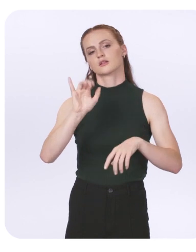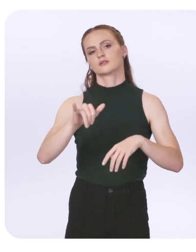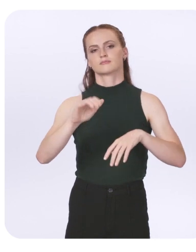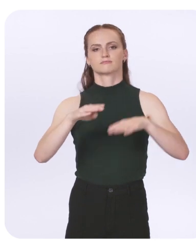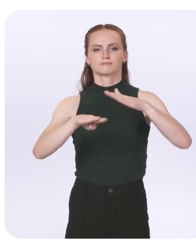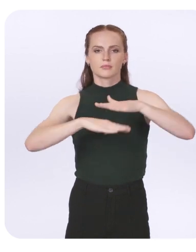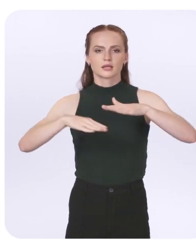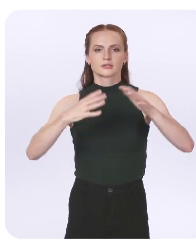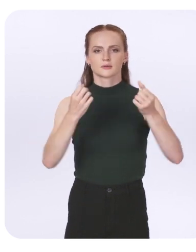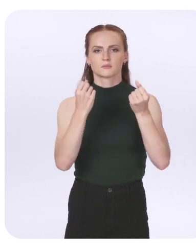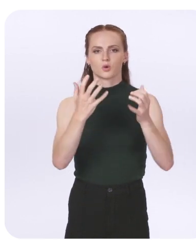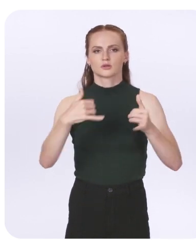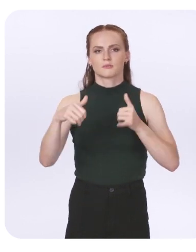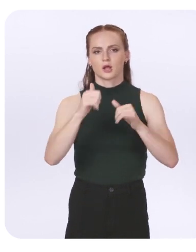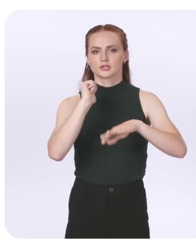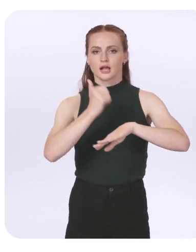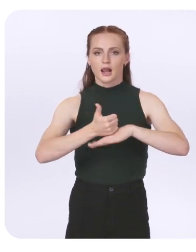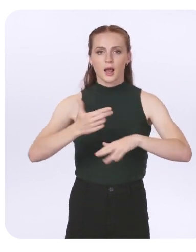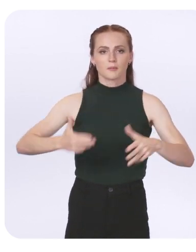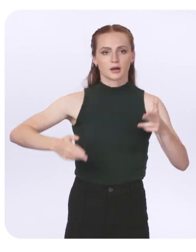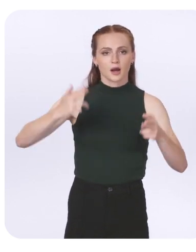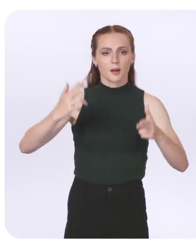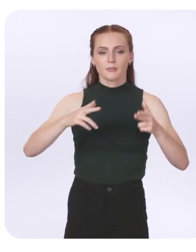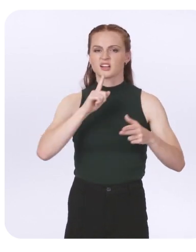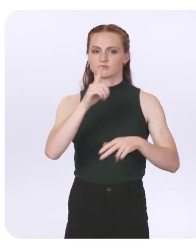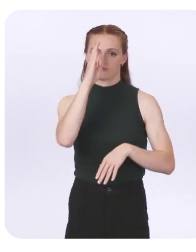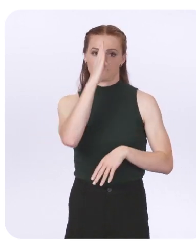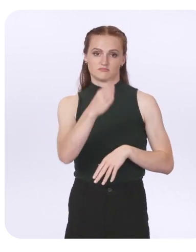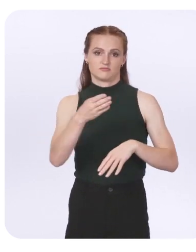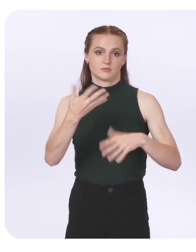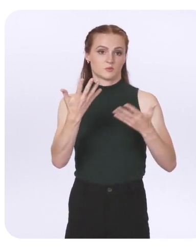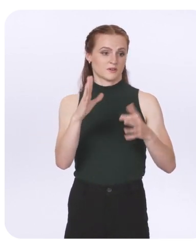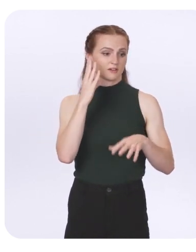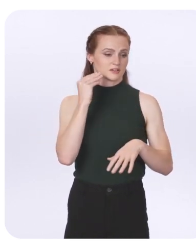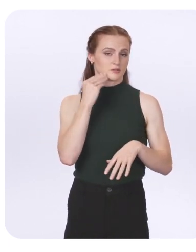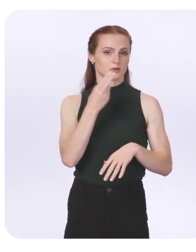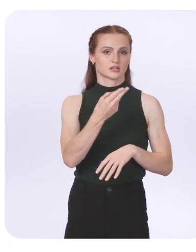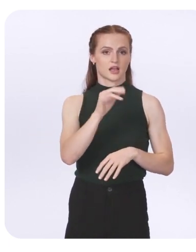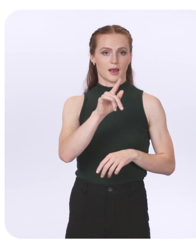which was actually fairly straightforward after having made Hyper Dash already. But the challenge